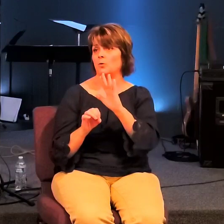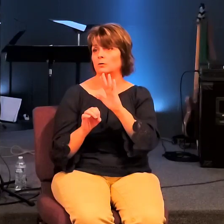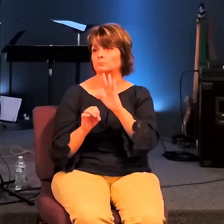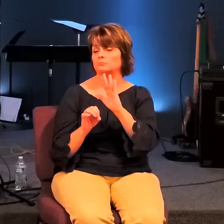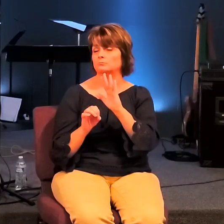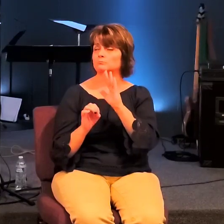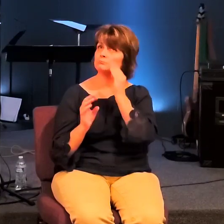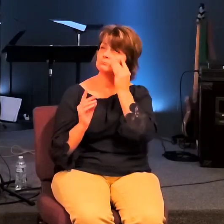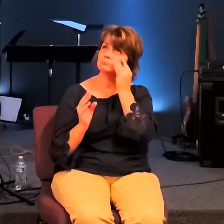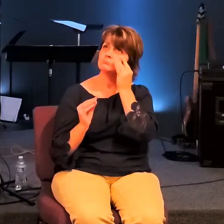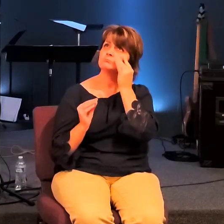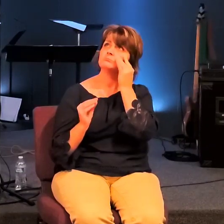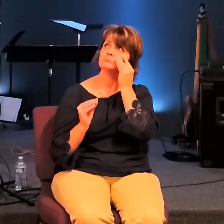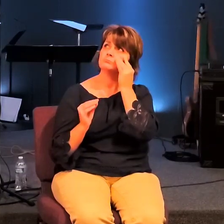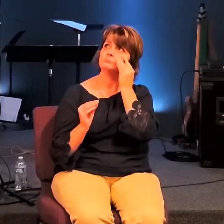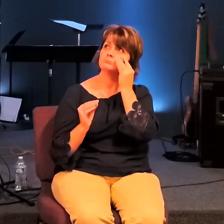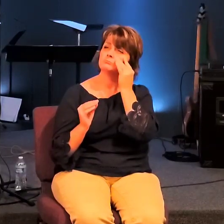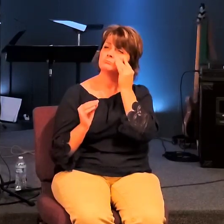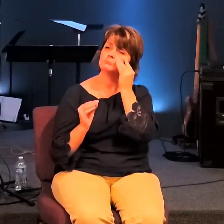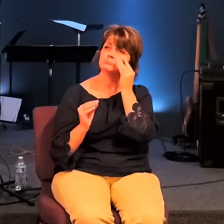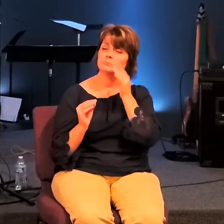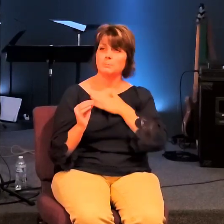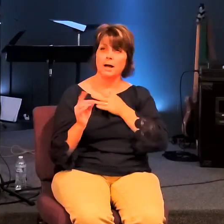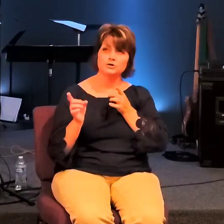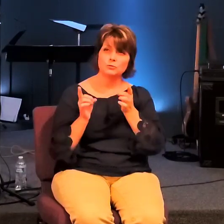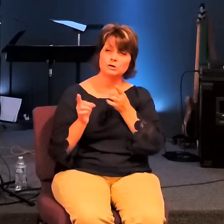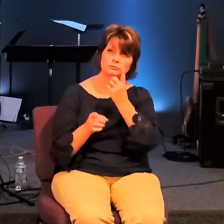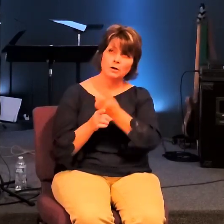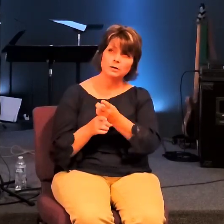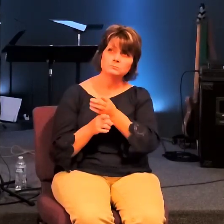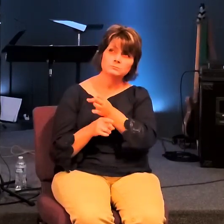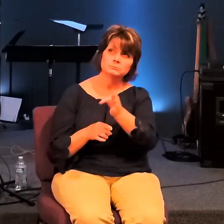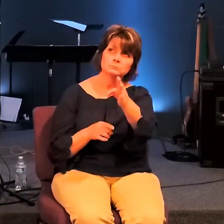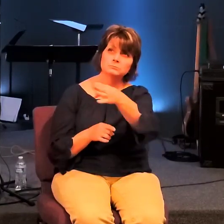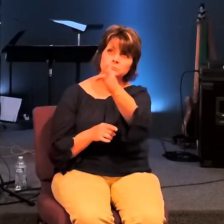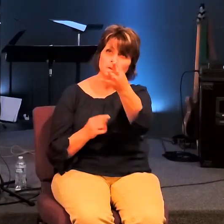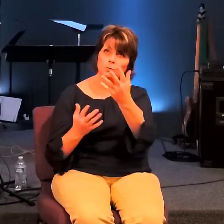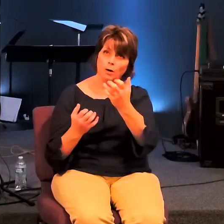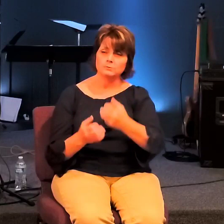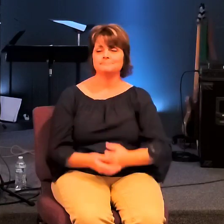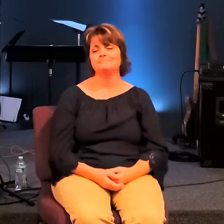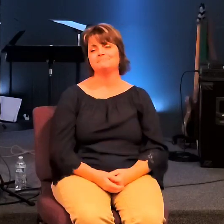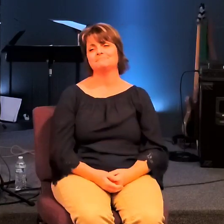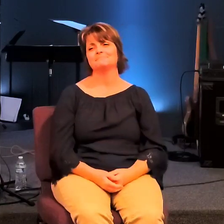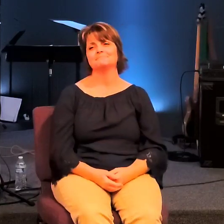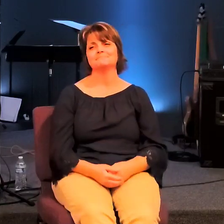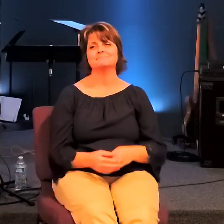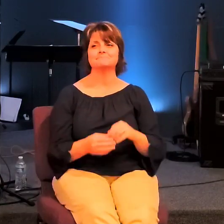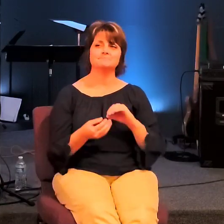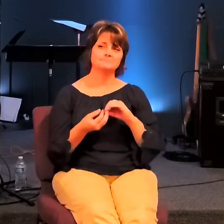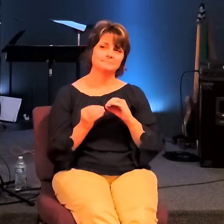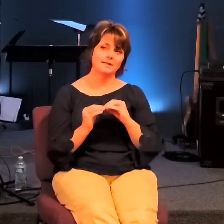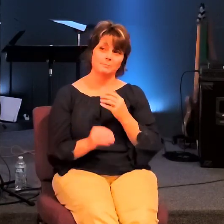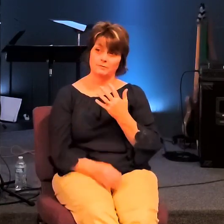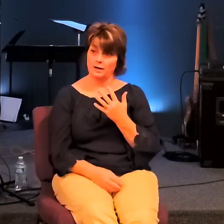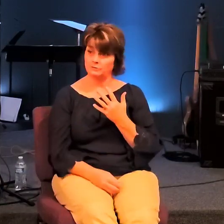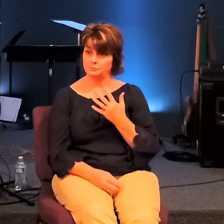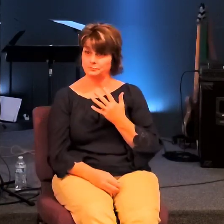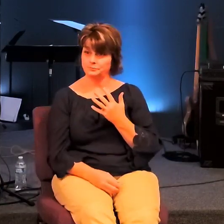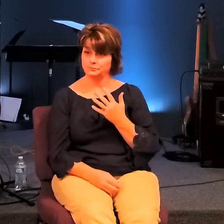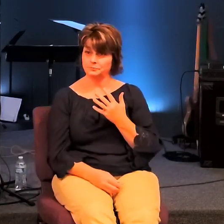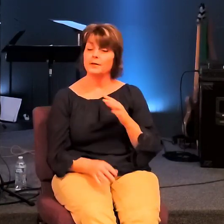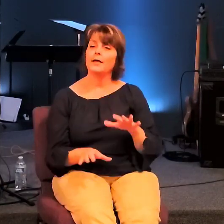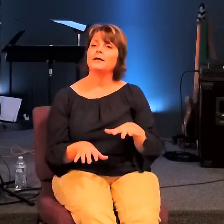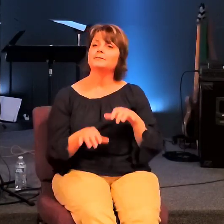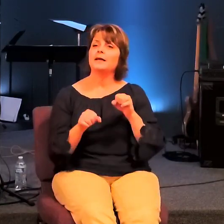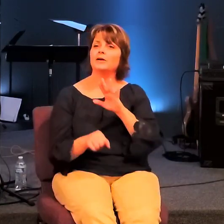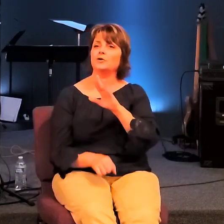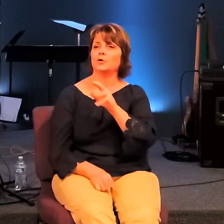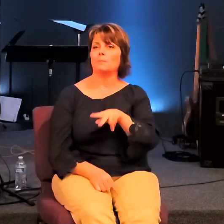consider direction and trajectory and number 5 take a personal Retreat for personal solitude